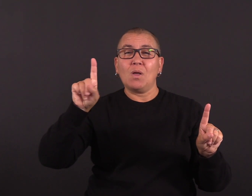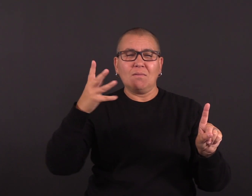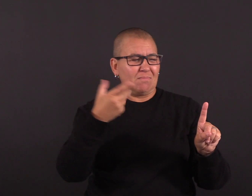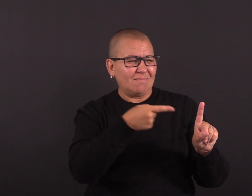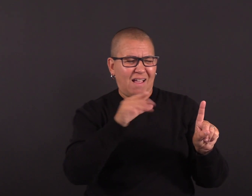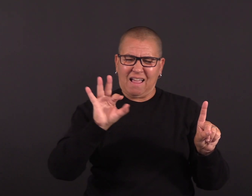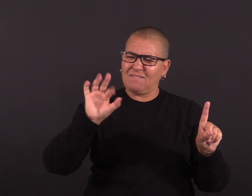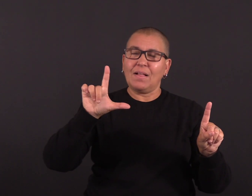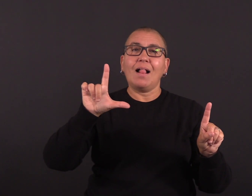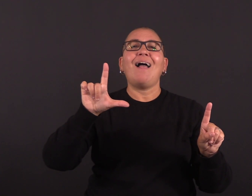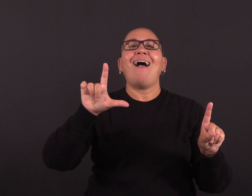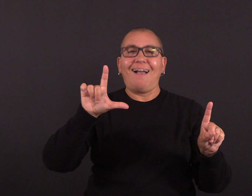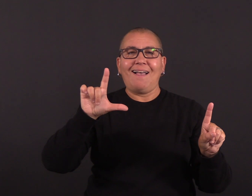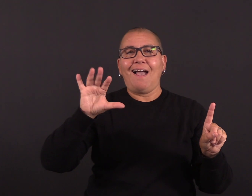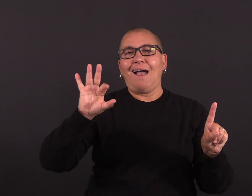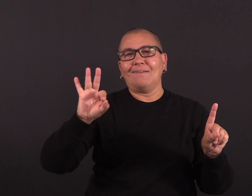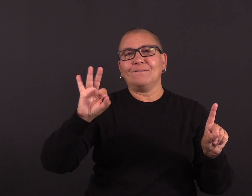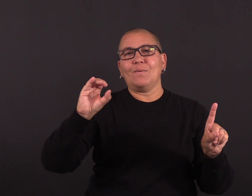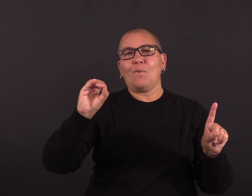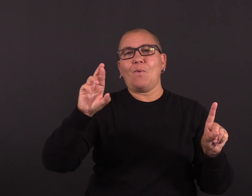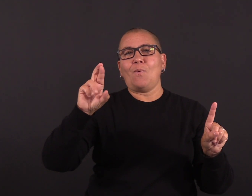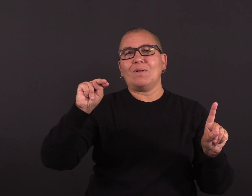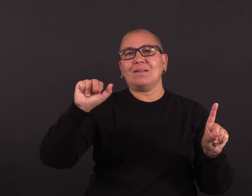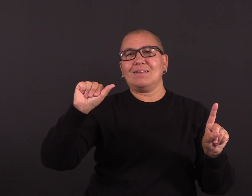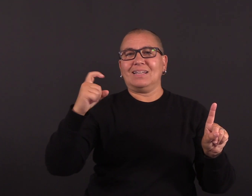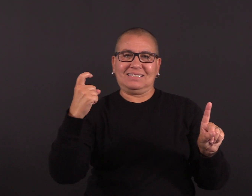Public health officials have said that they're well-equipped for the latest